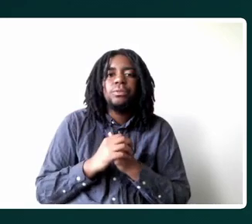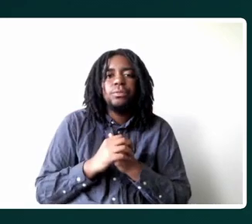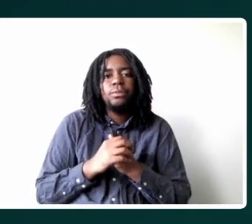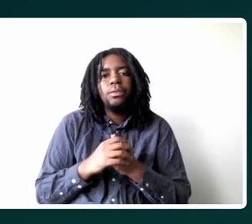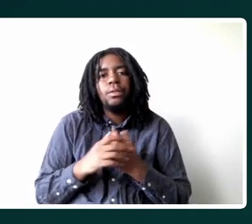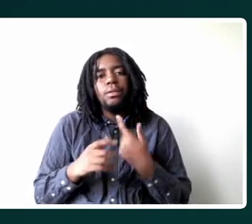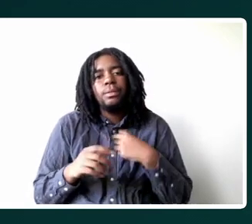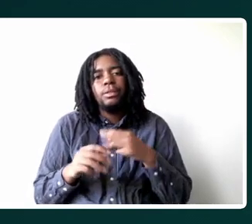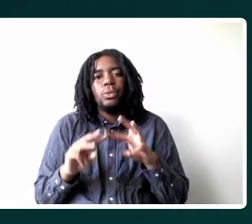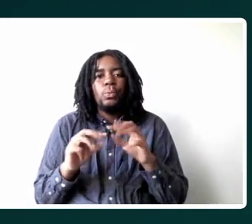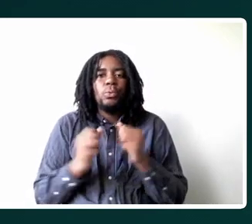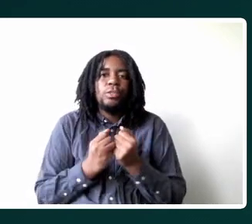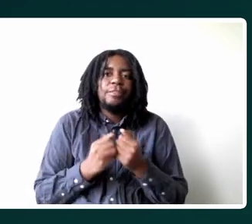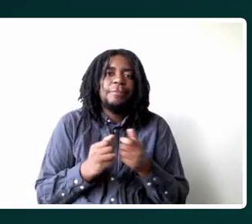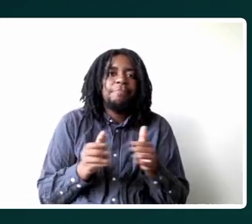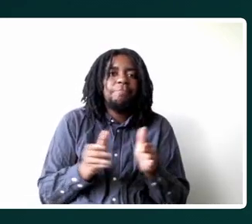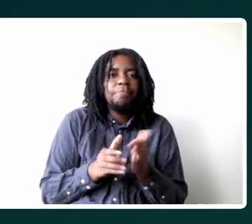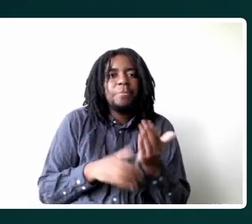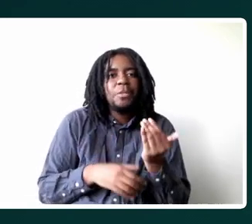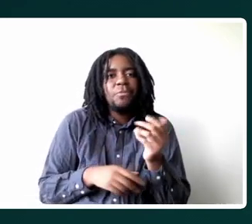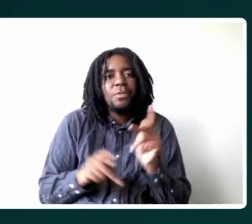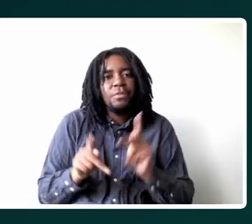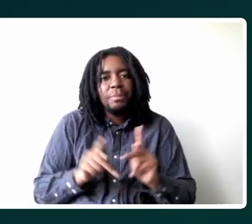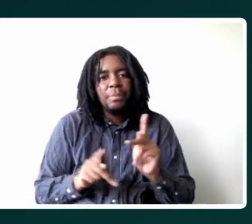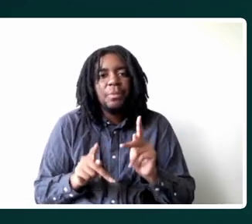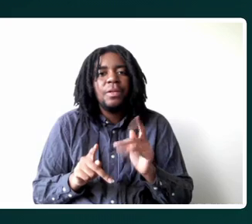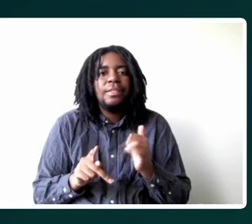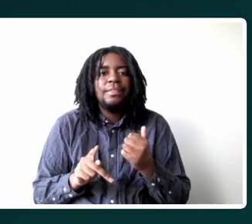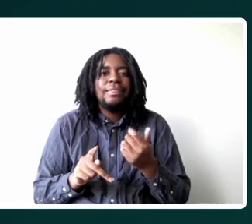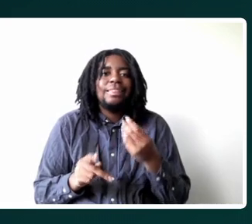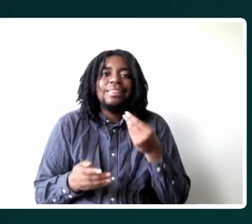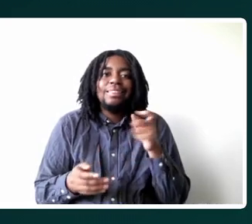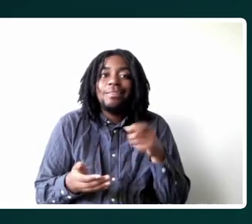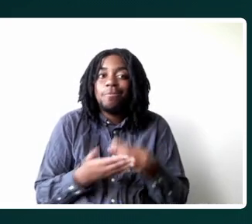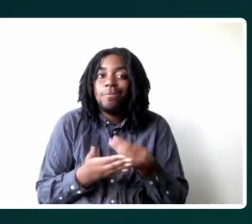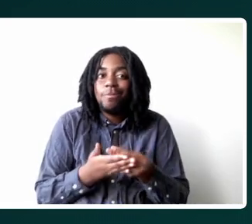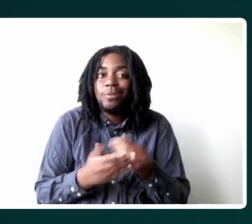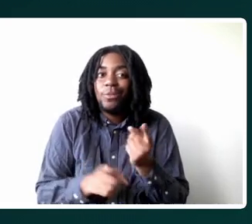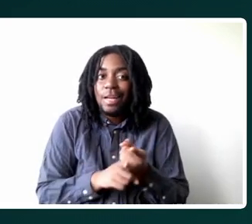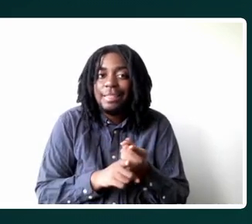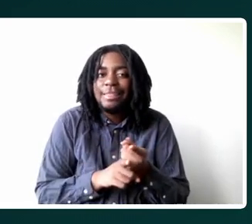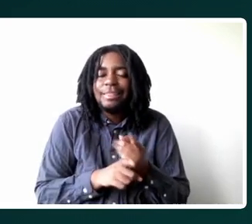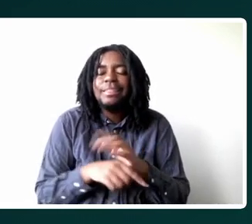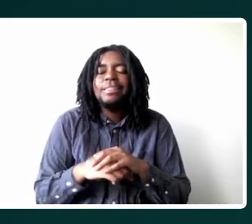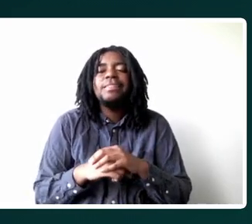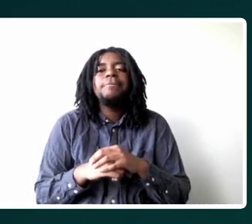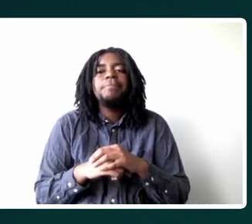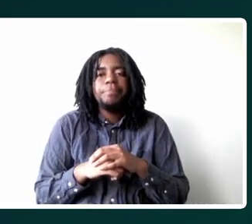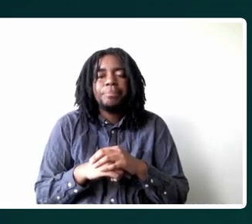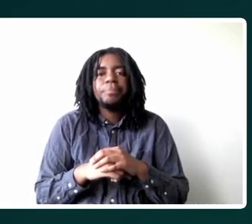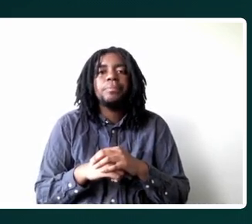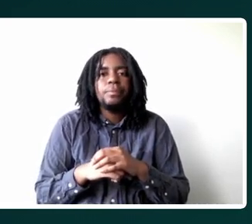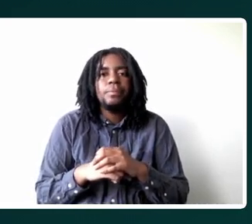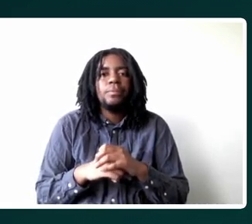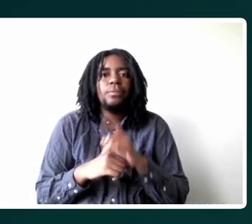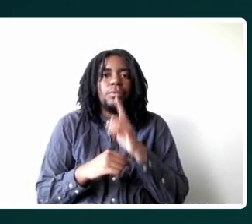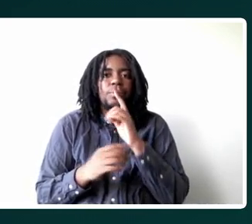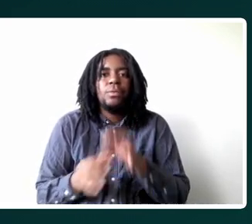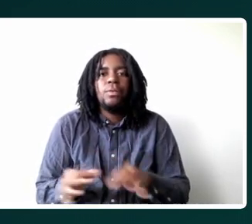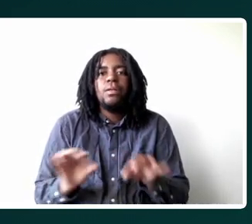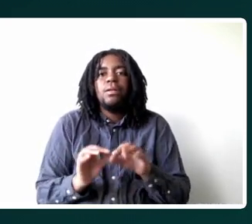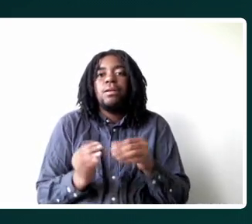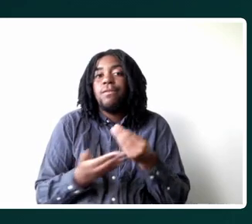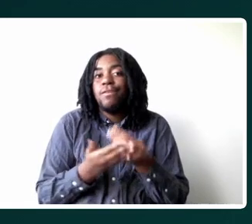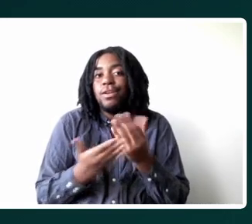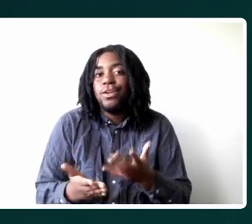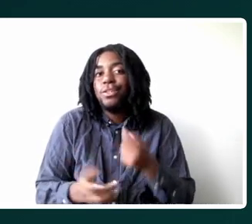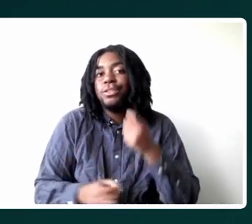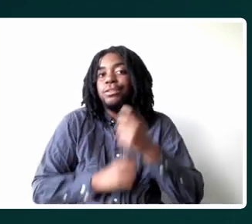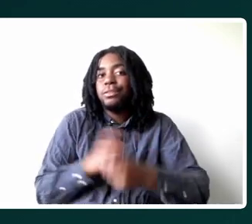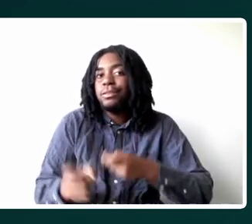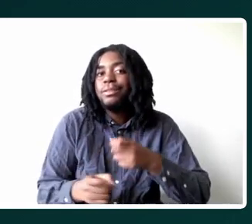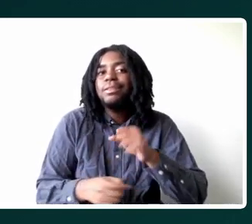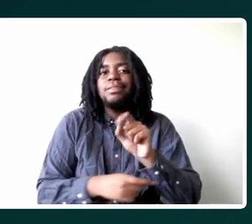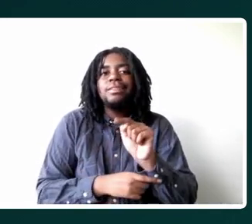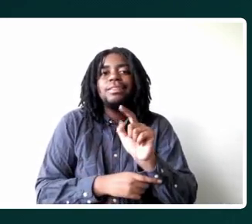And you need funding, right? So, it's important that funders or stakeholders know that these